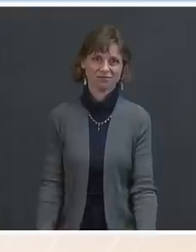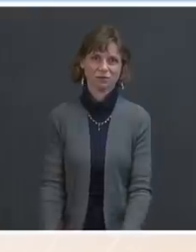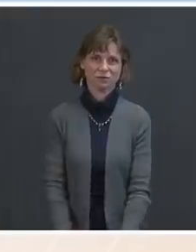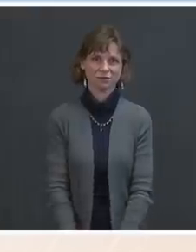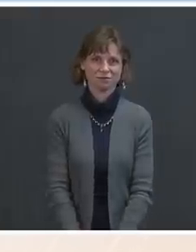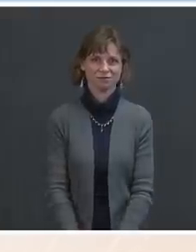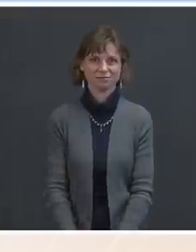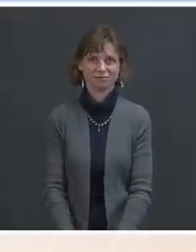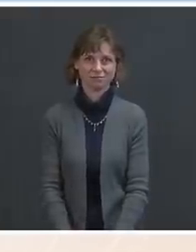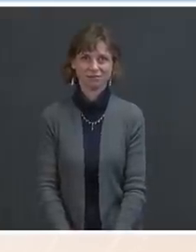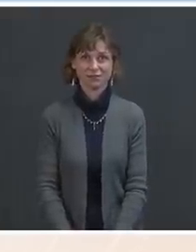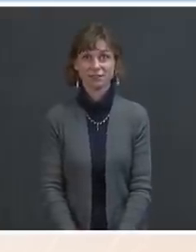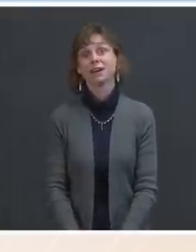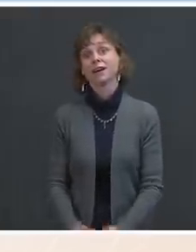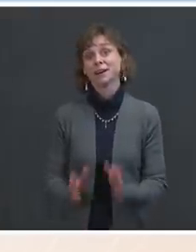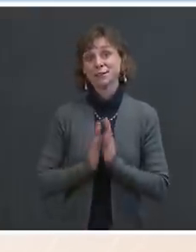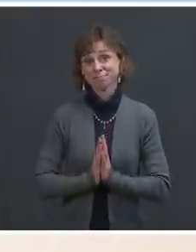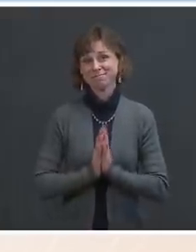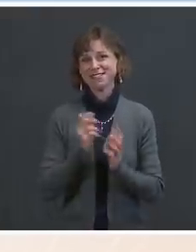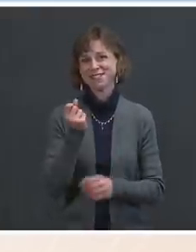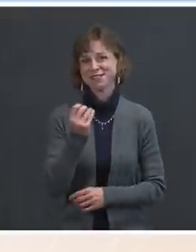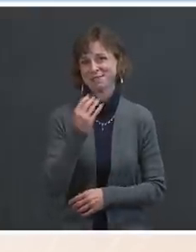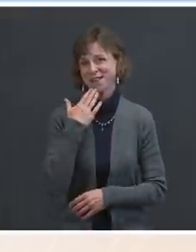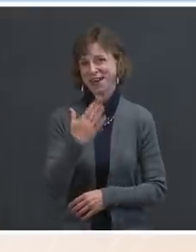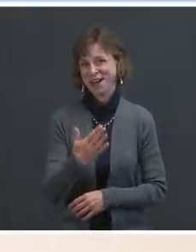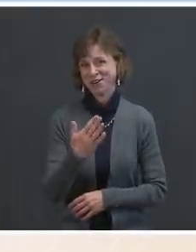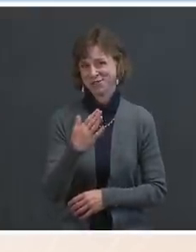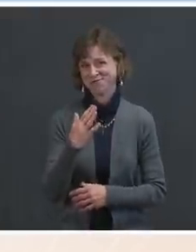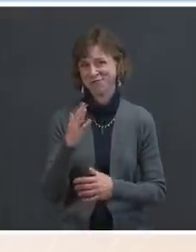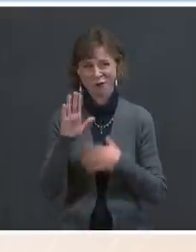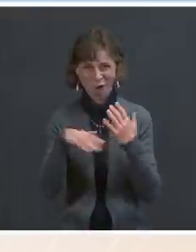So thank you all. Good afternoon.